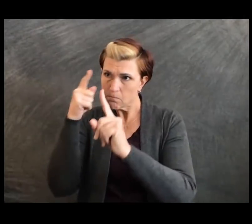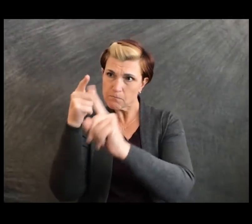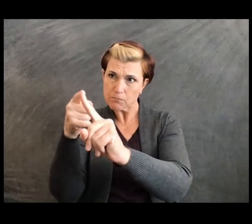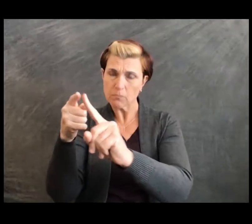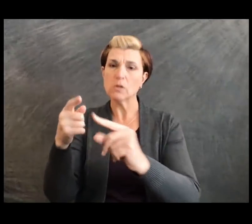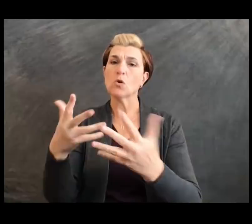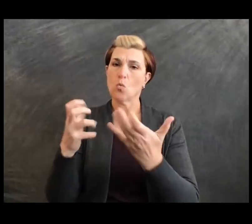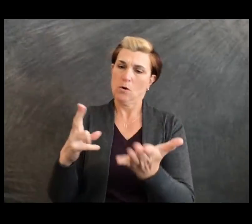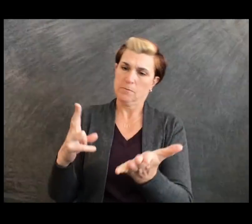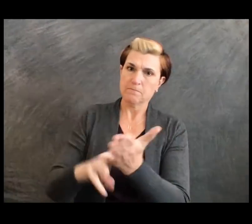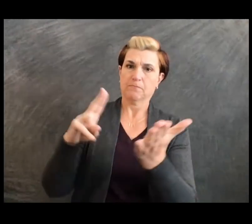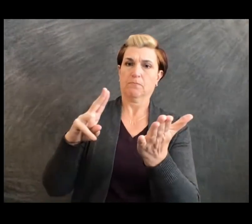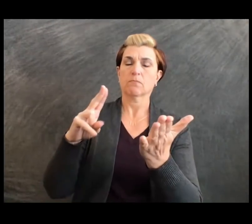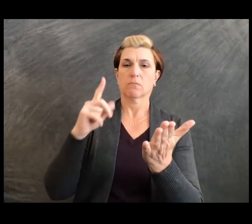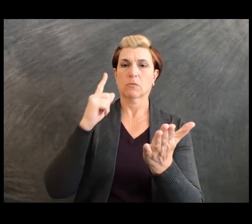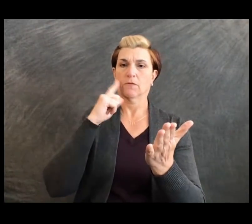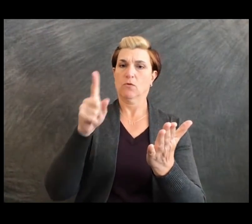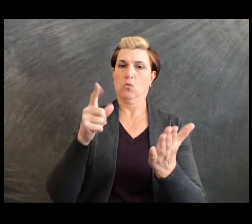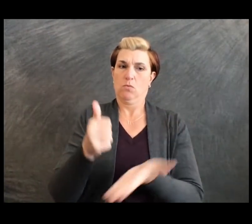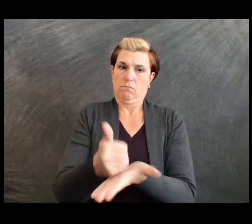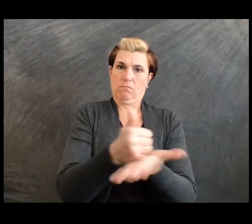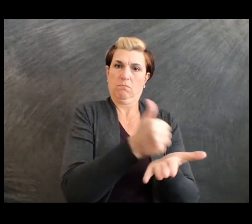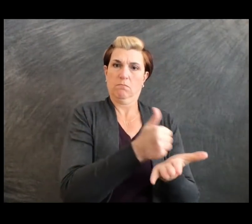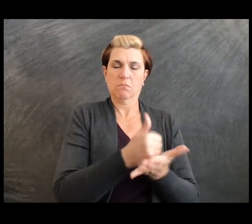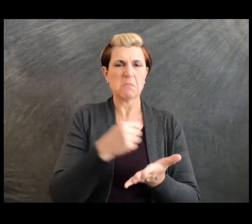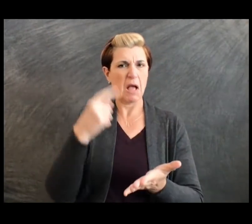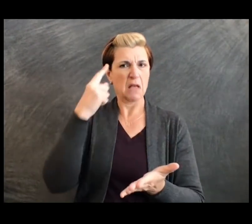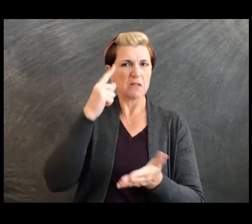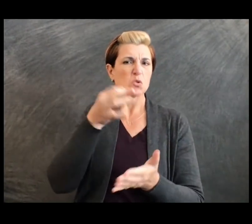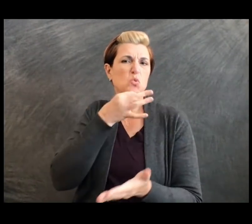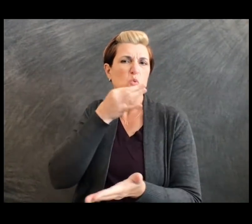solution I think we're getting very close we've also announced that we've